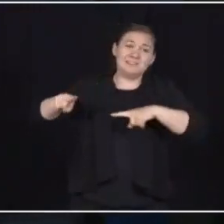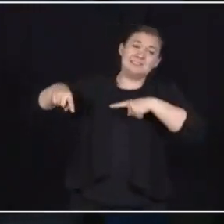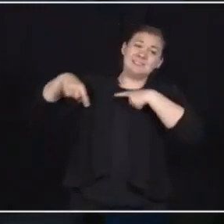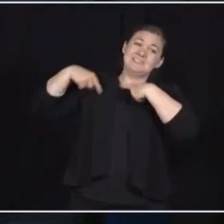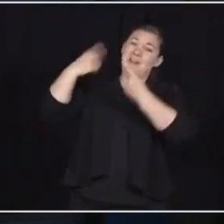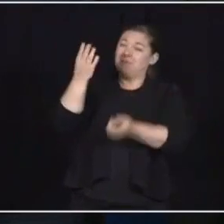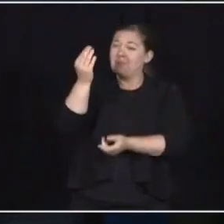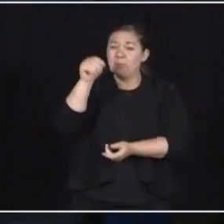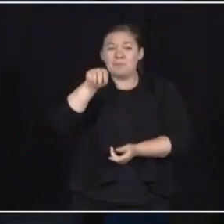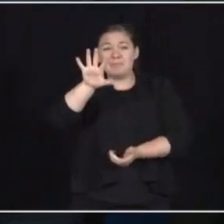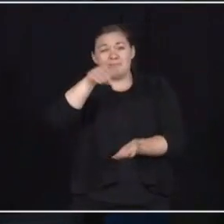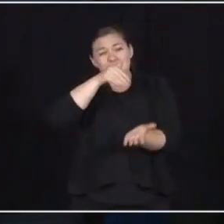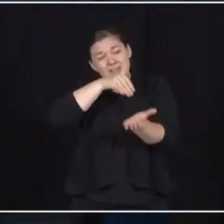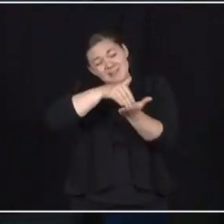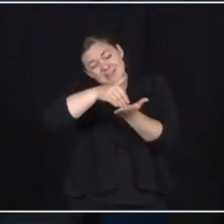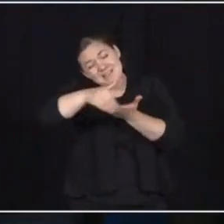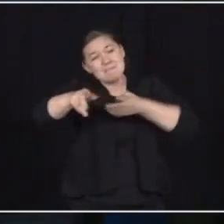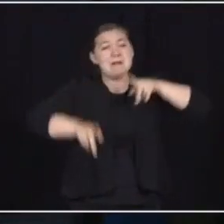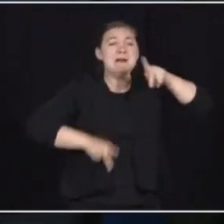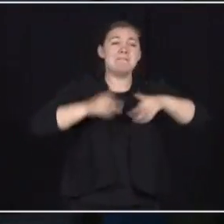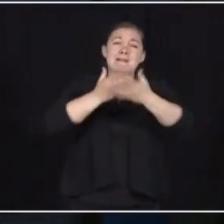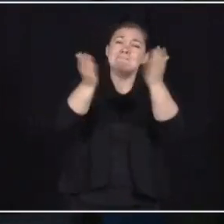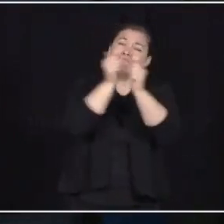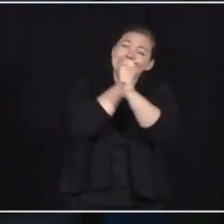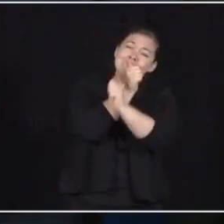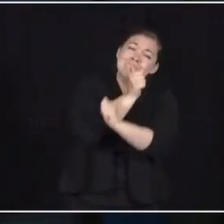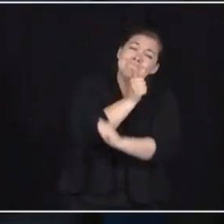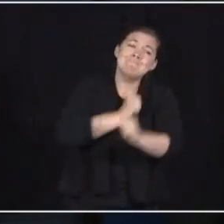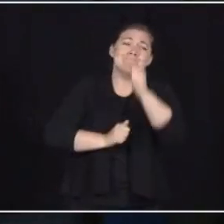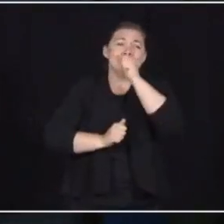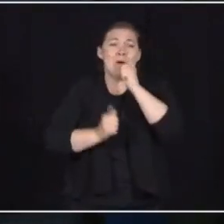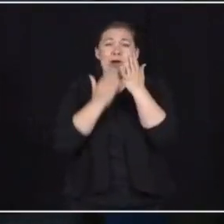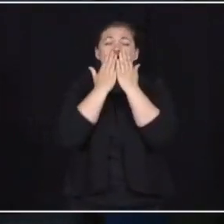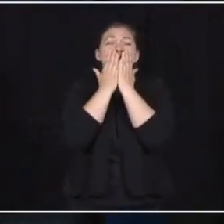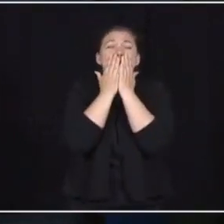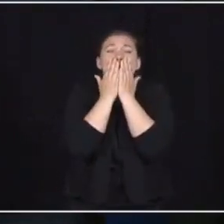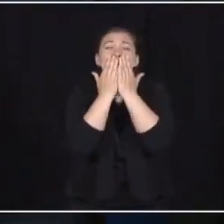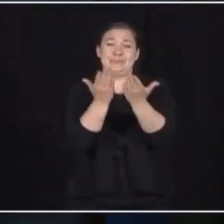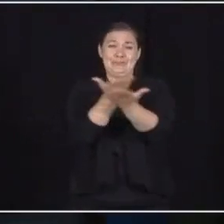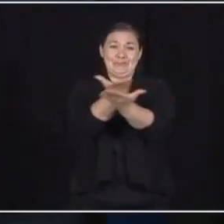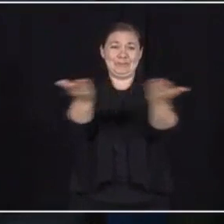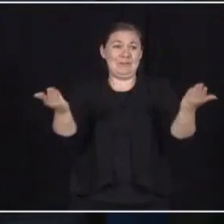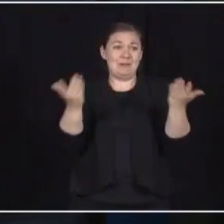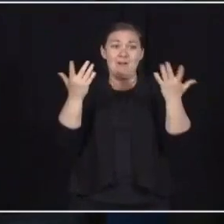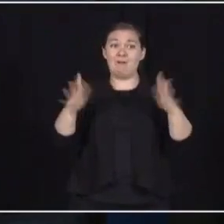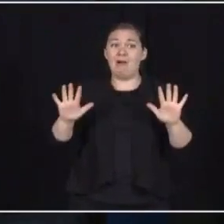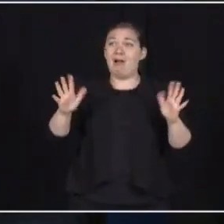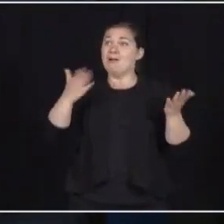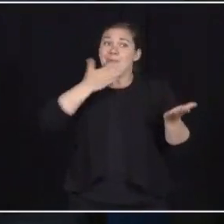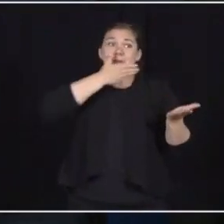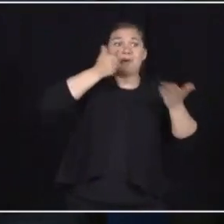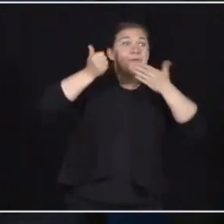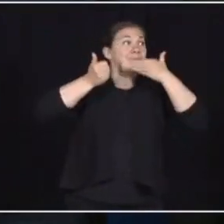We do want to make sure that we can do it carefully in a very measured way. So that we do not have further outbreaks of